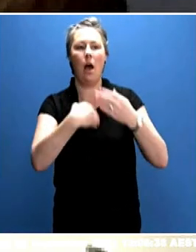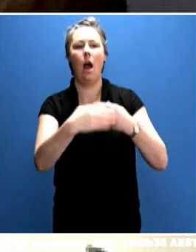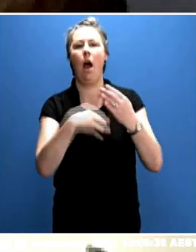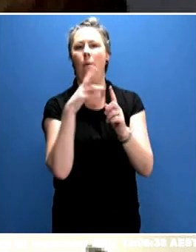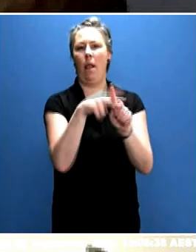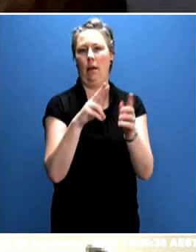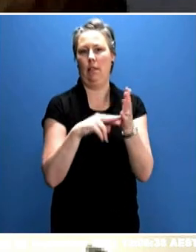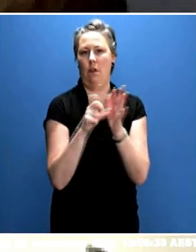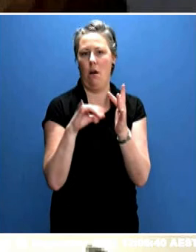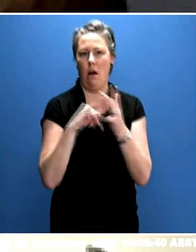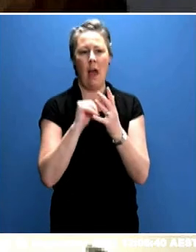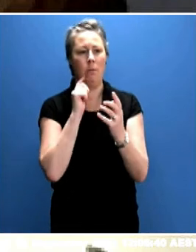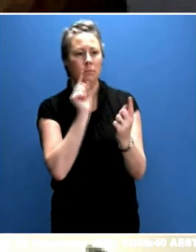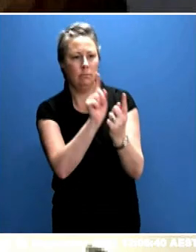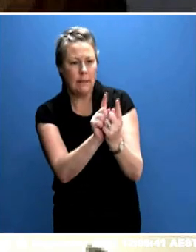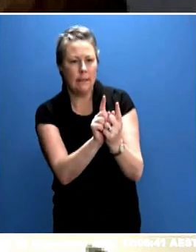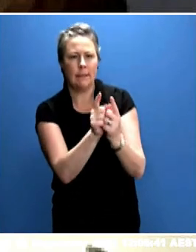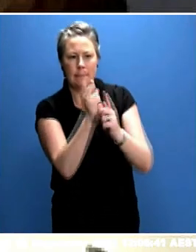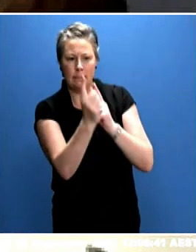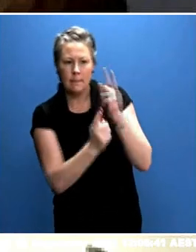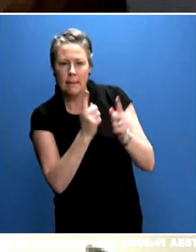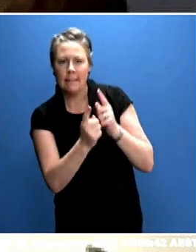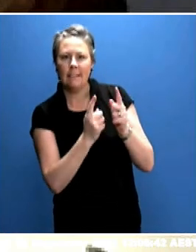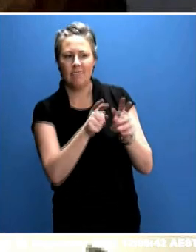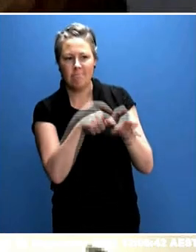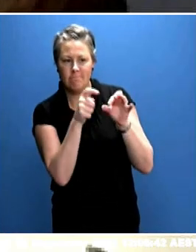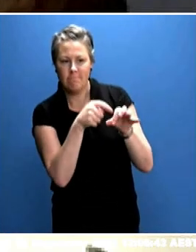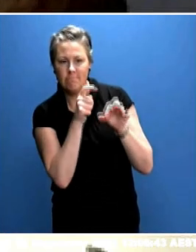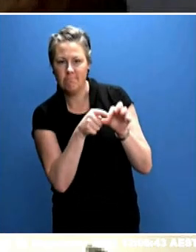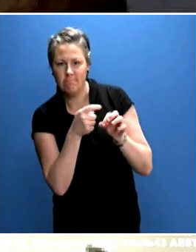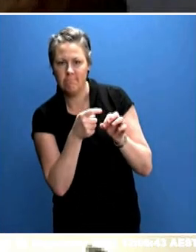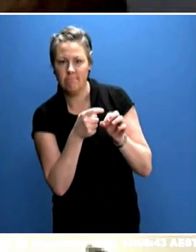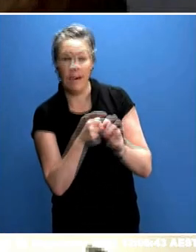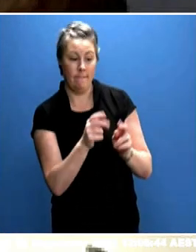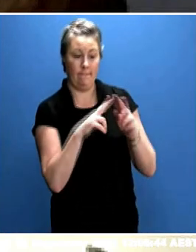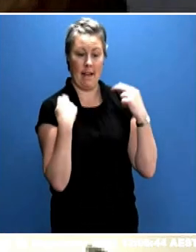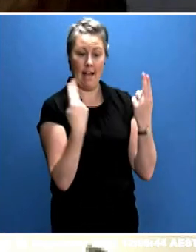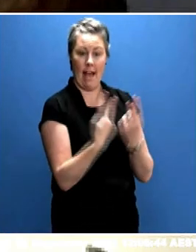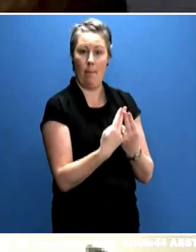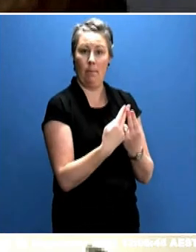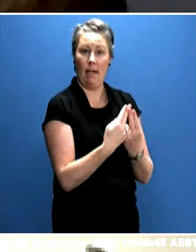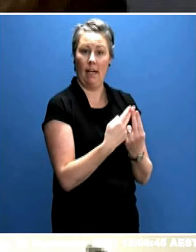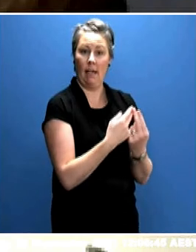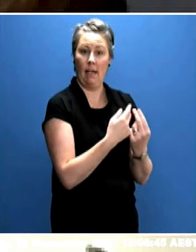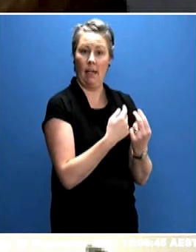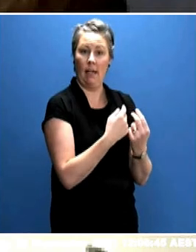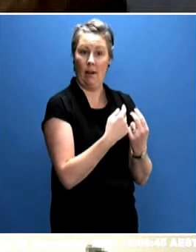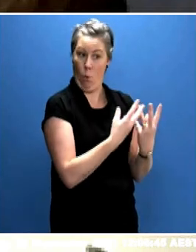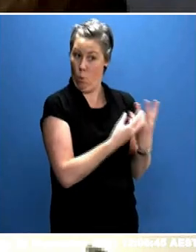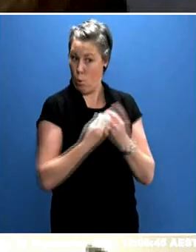We link them with NDIS, we take the family to the NDIS planning meeting.